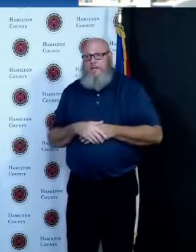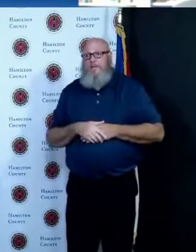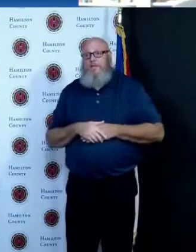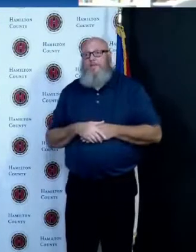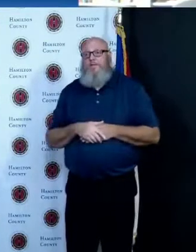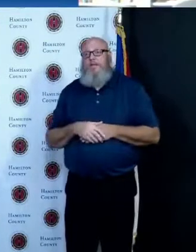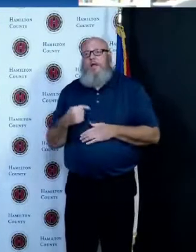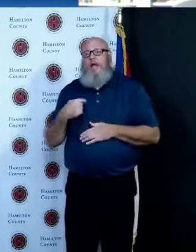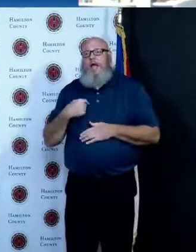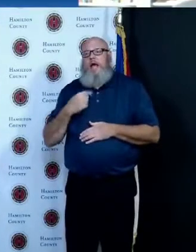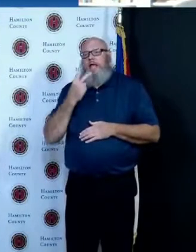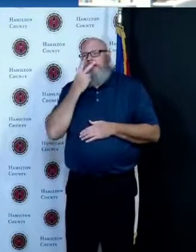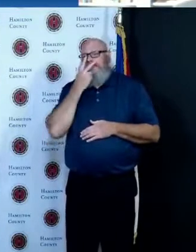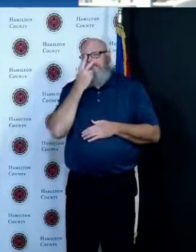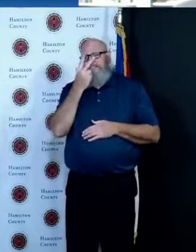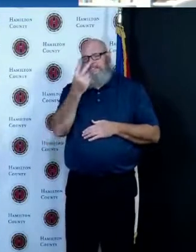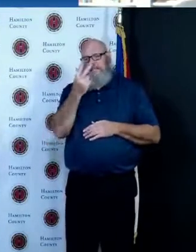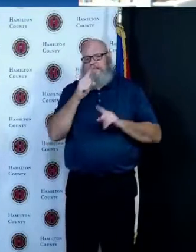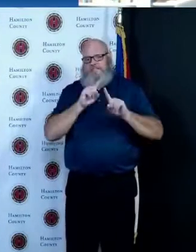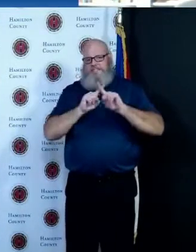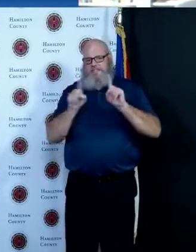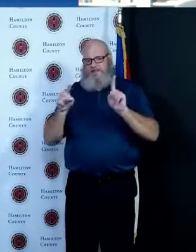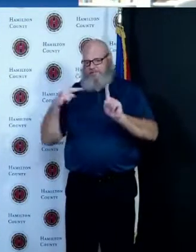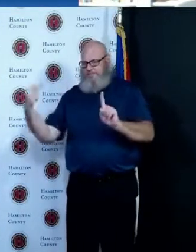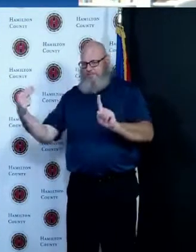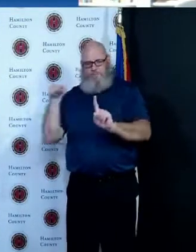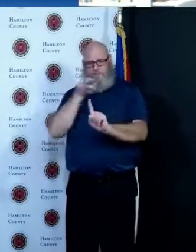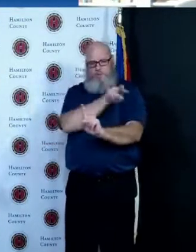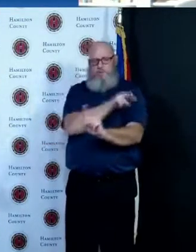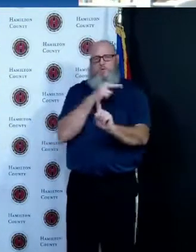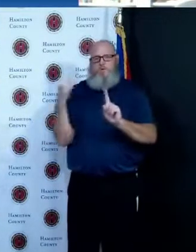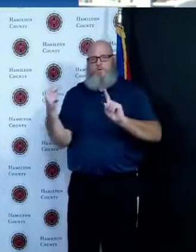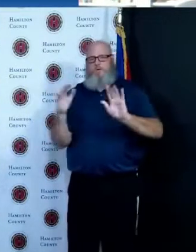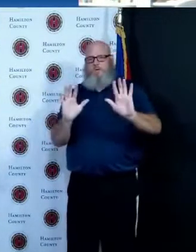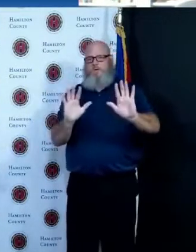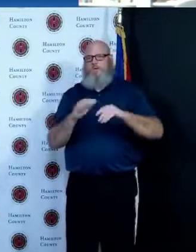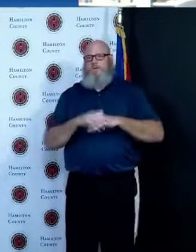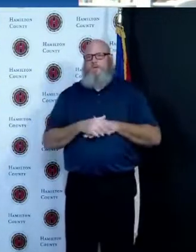same for an 80 year old so we're trying to make sure that things are easy to see and easy to find